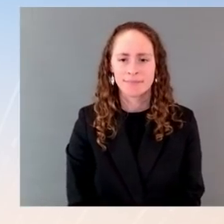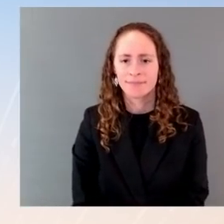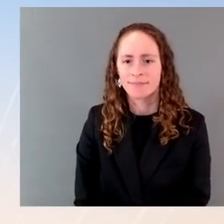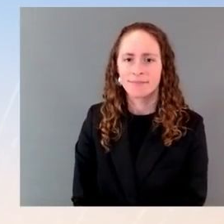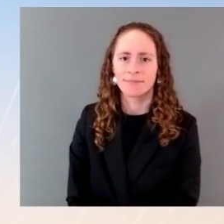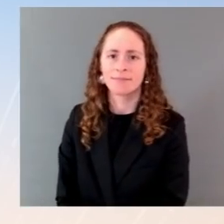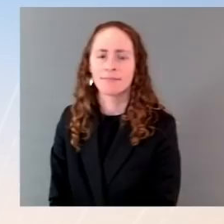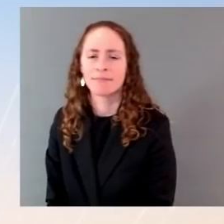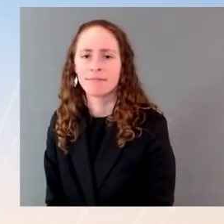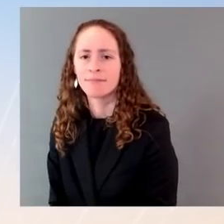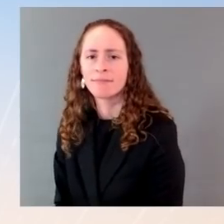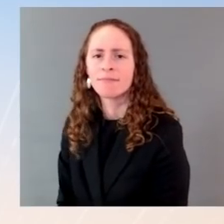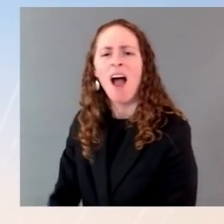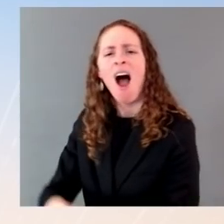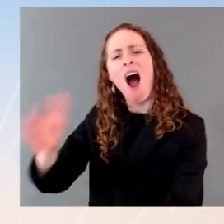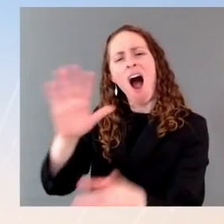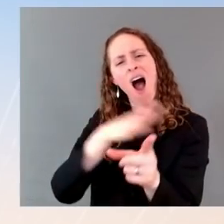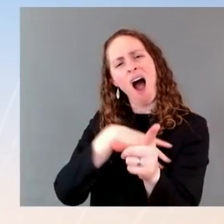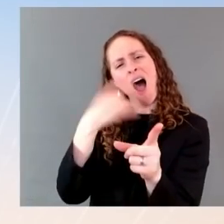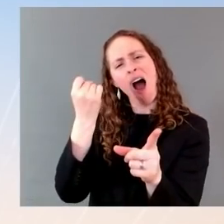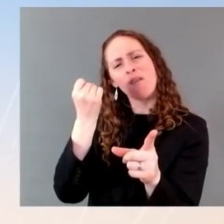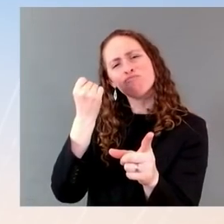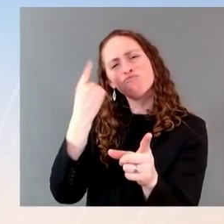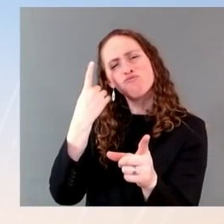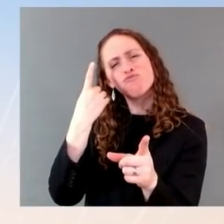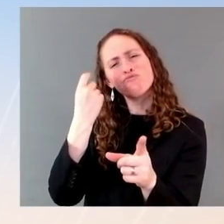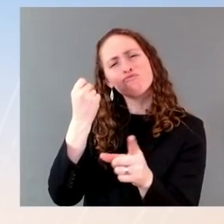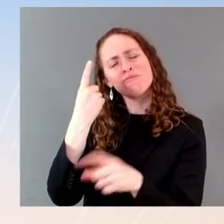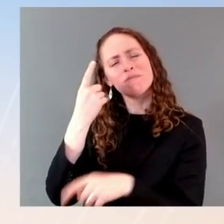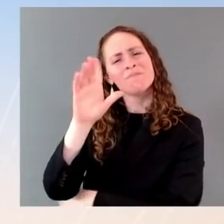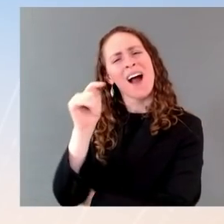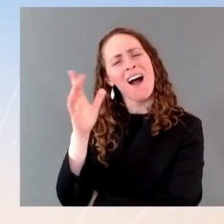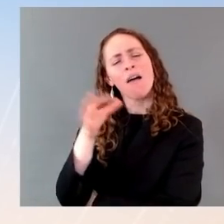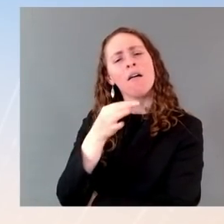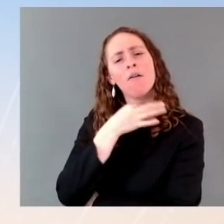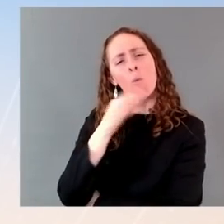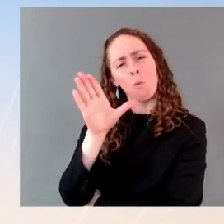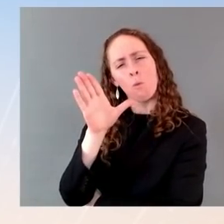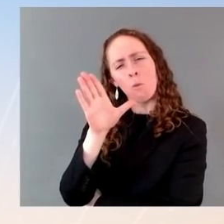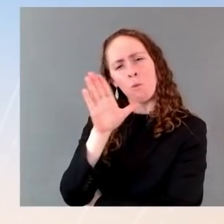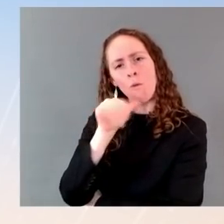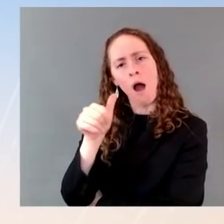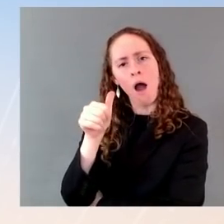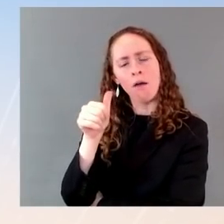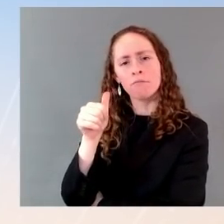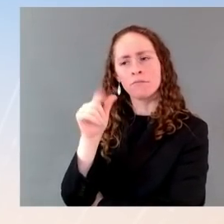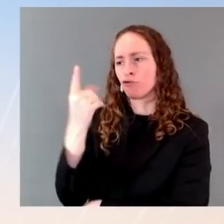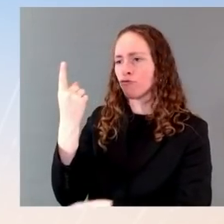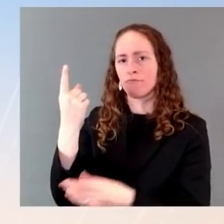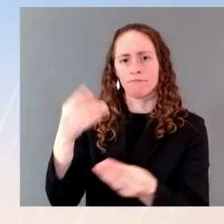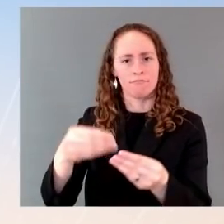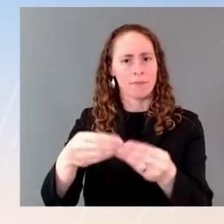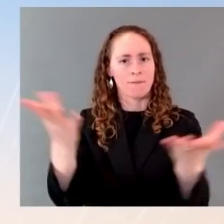to just send them to all American homes? It seems like that would make it more readily available to just, you know, have it sitting --